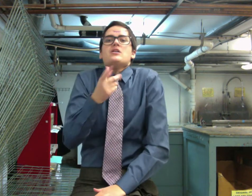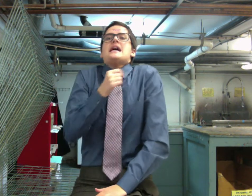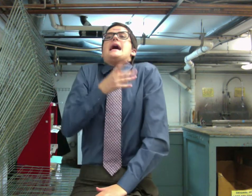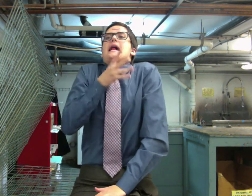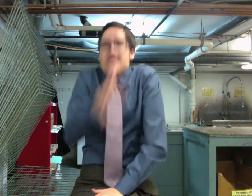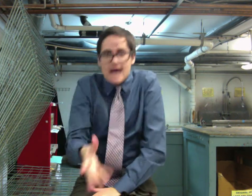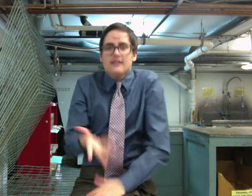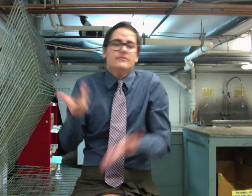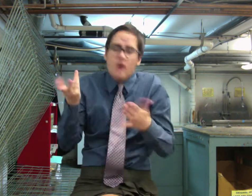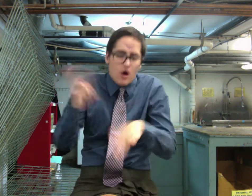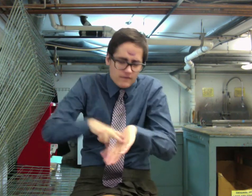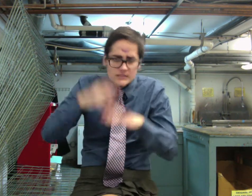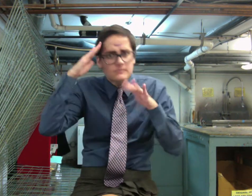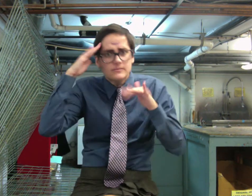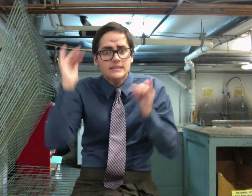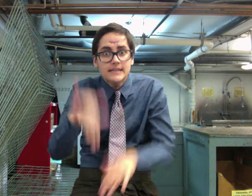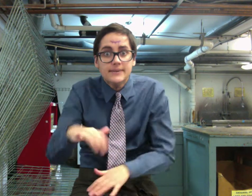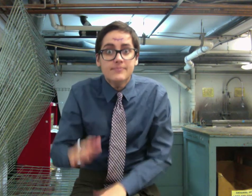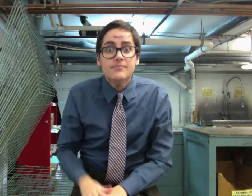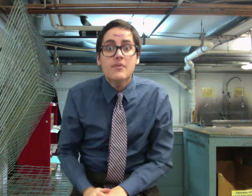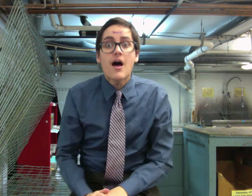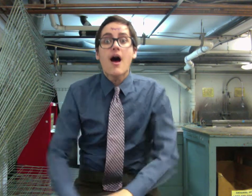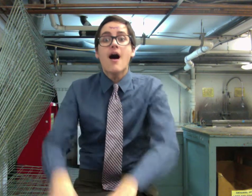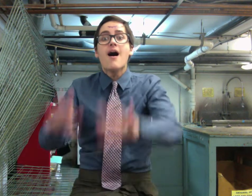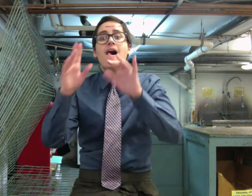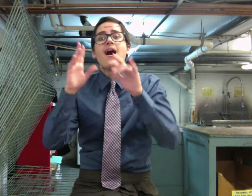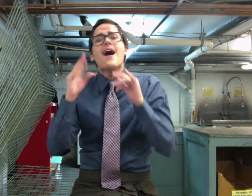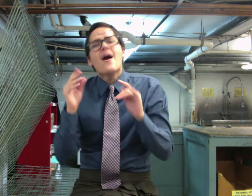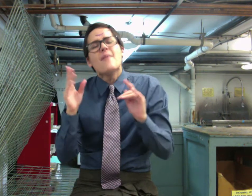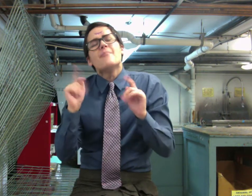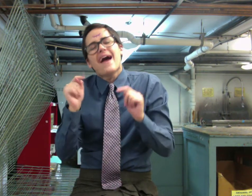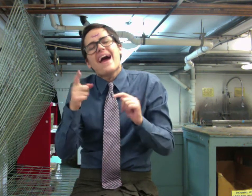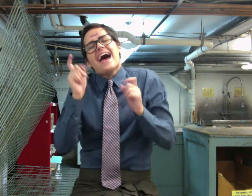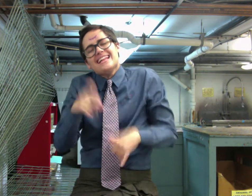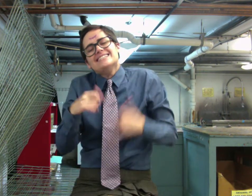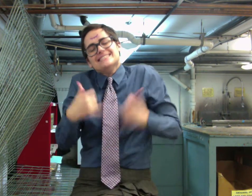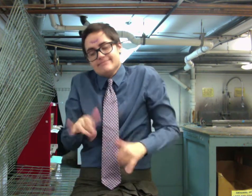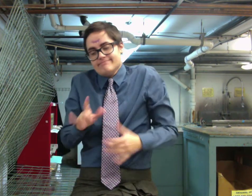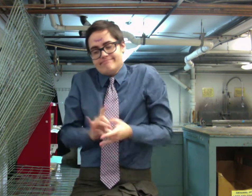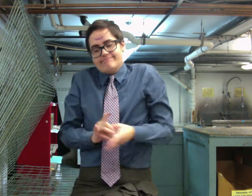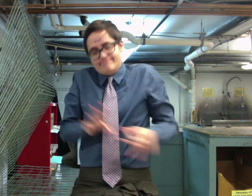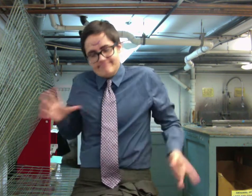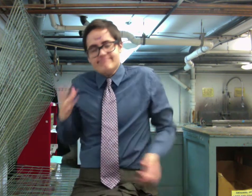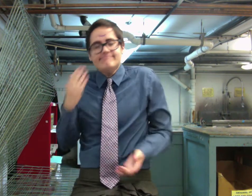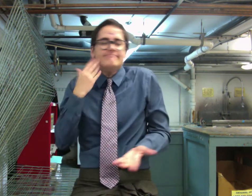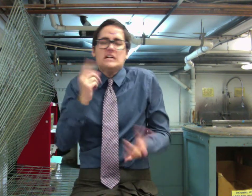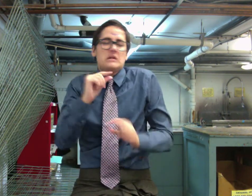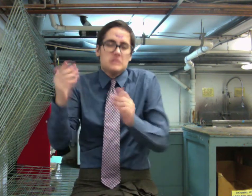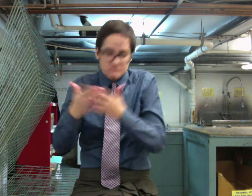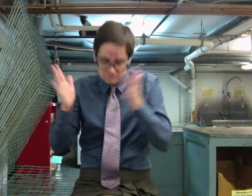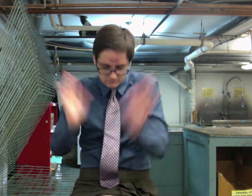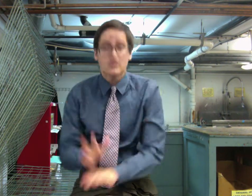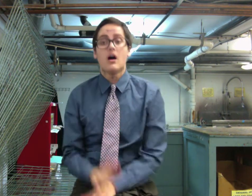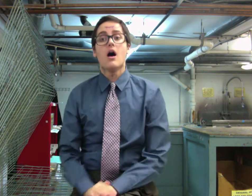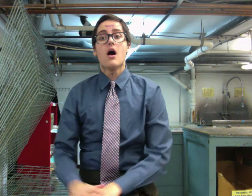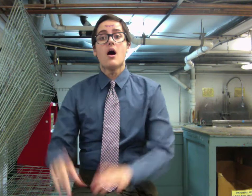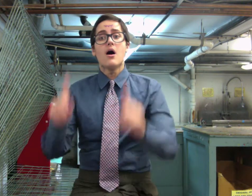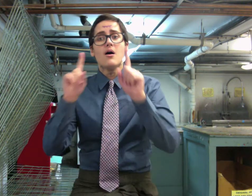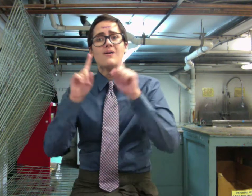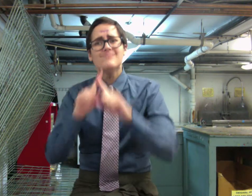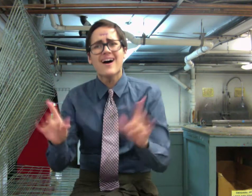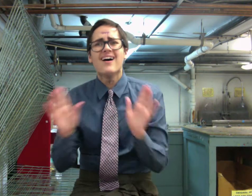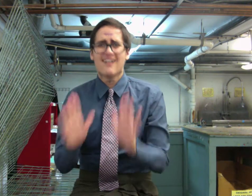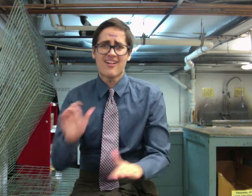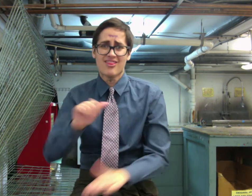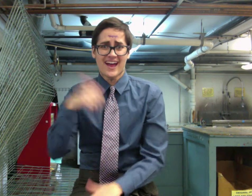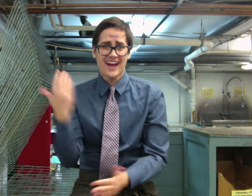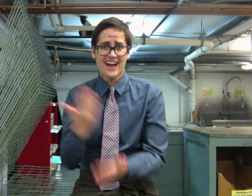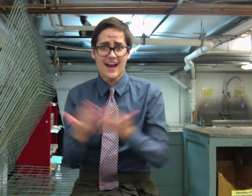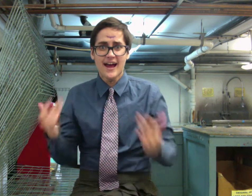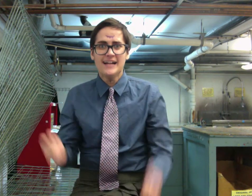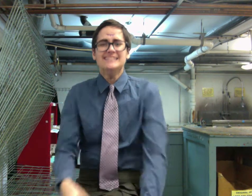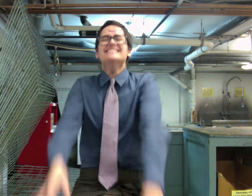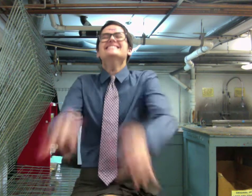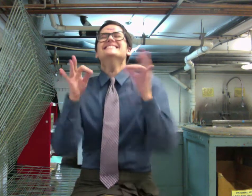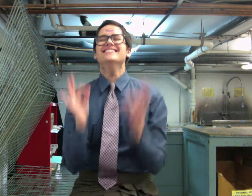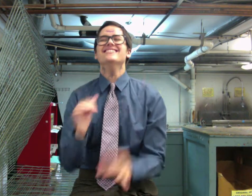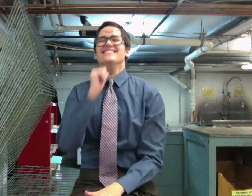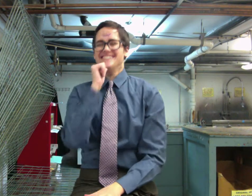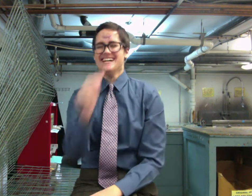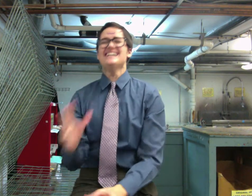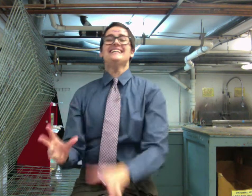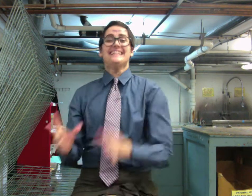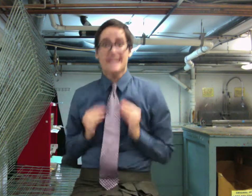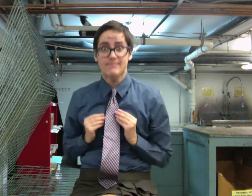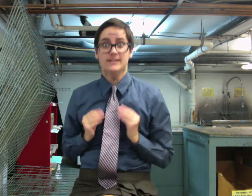don't like...and still have to let go. But, other things are absolutely unacceptable!